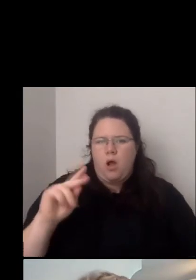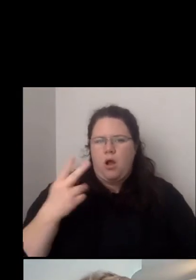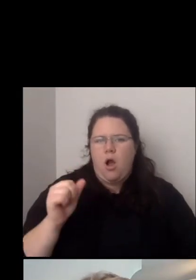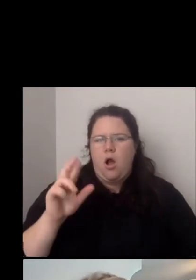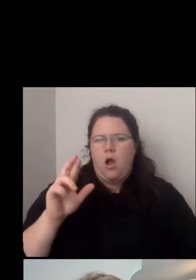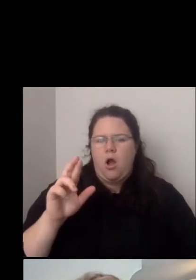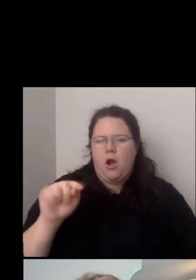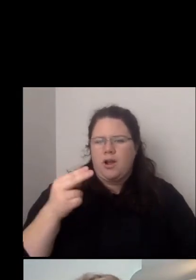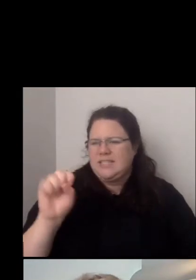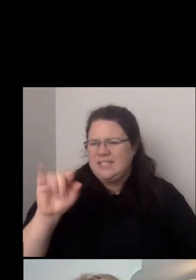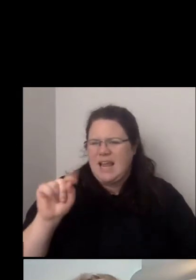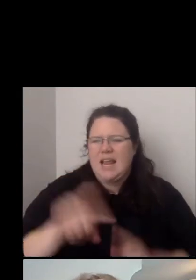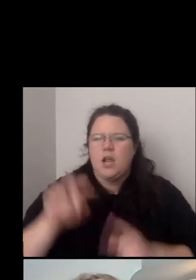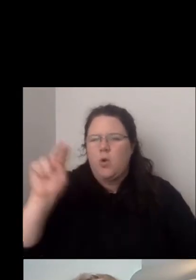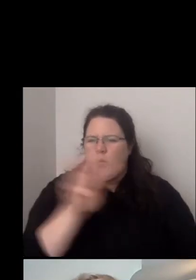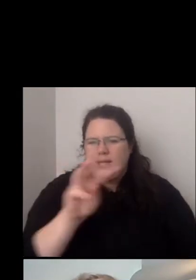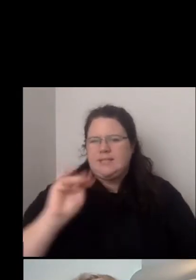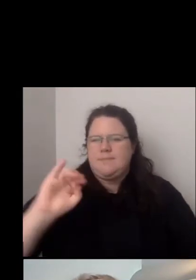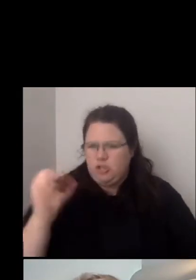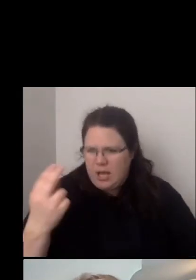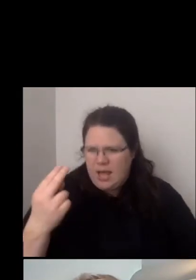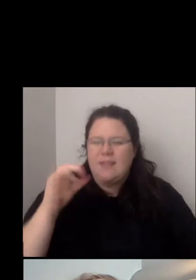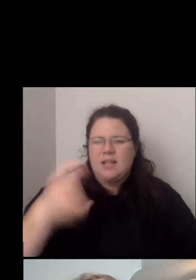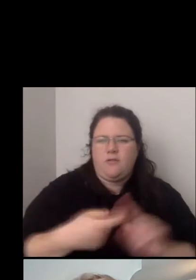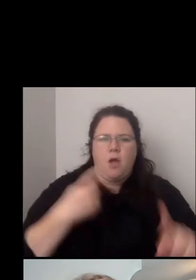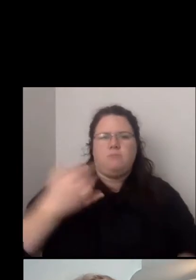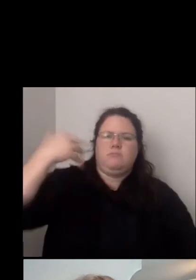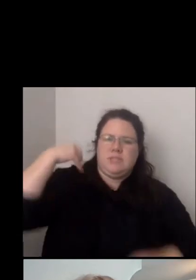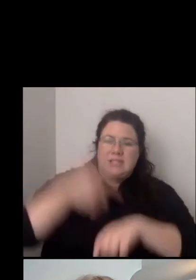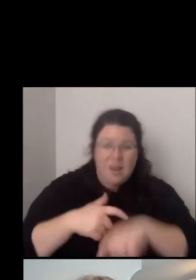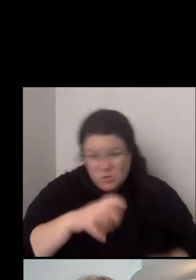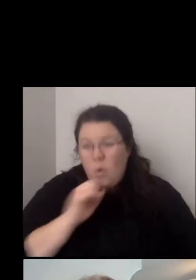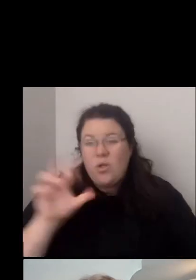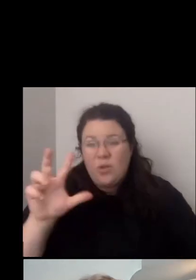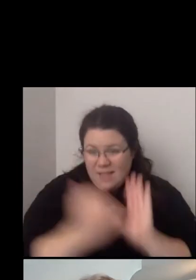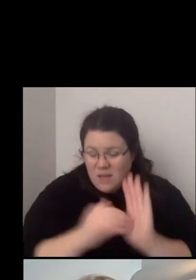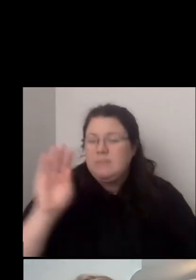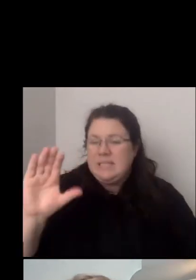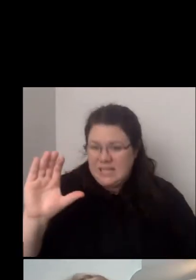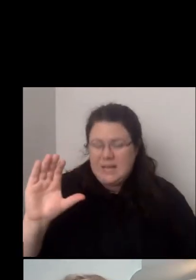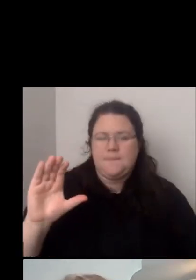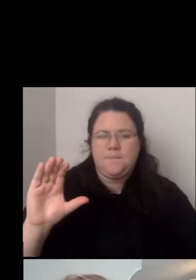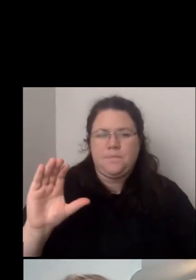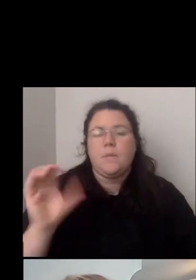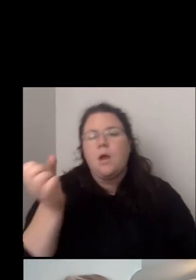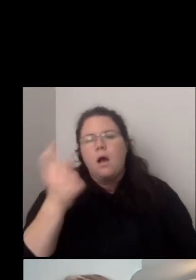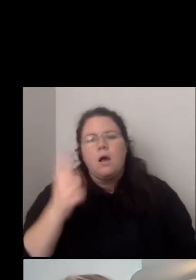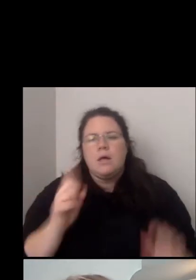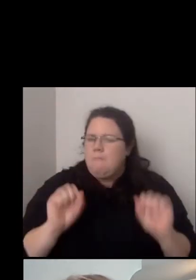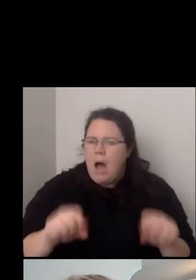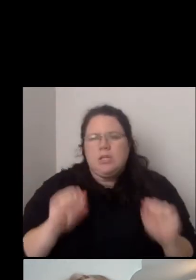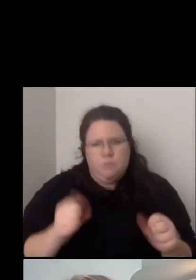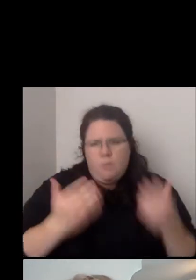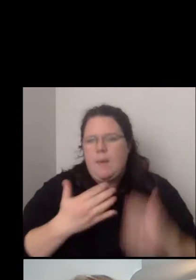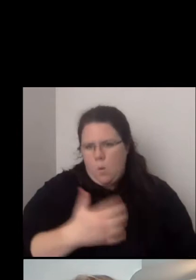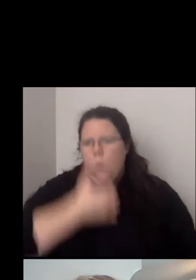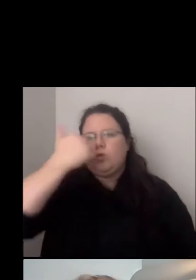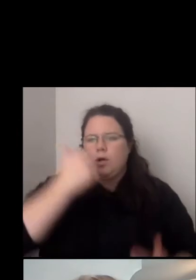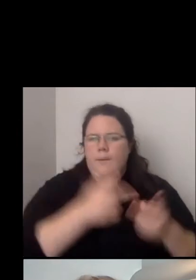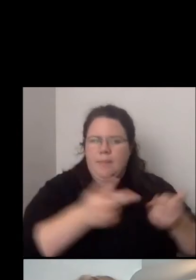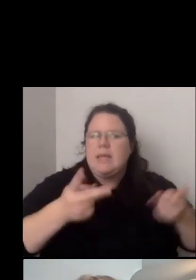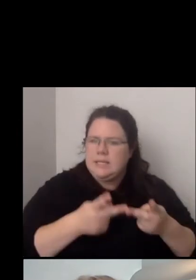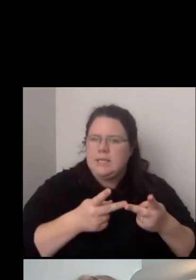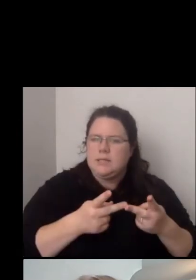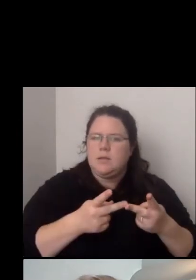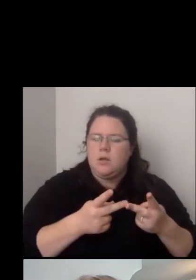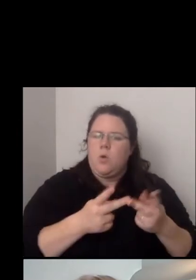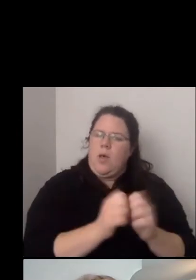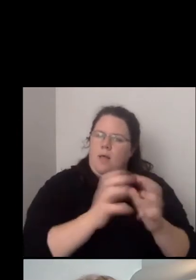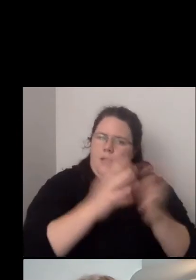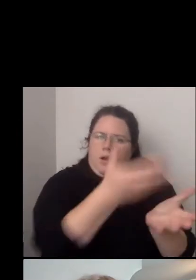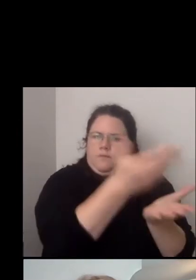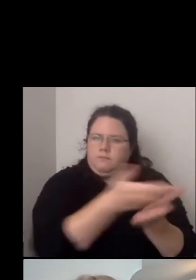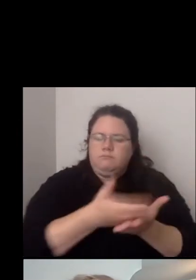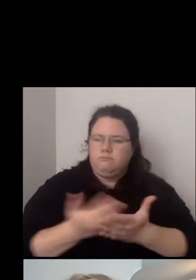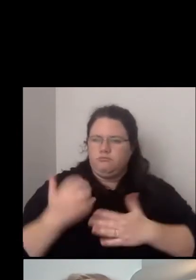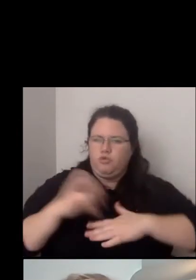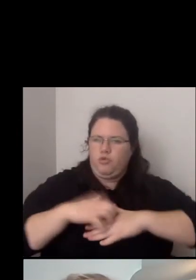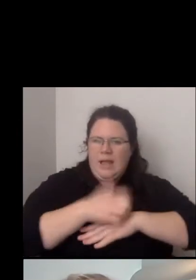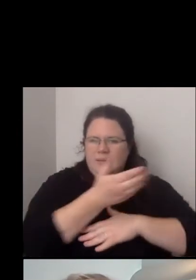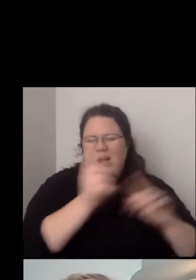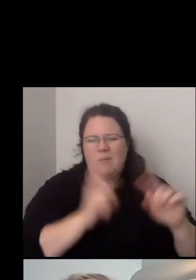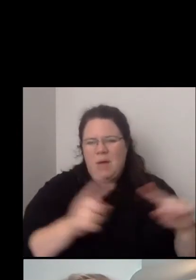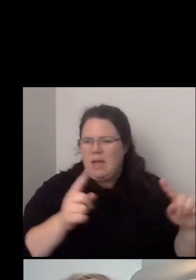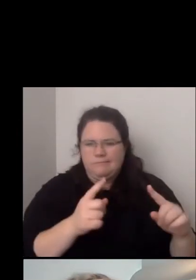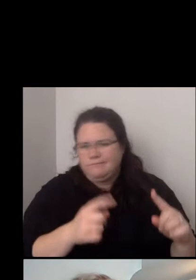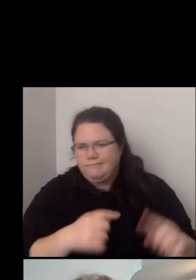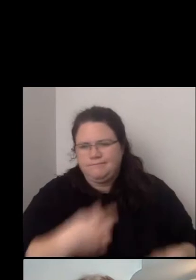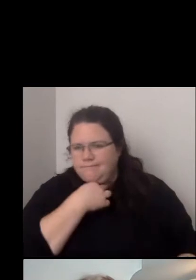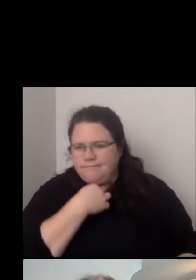This was from the late archaic period, so as old as 3,000 BC. It's possible that there are older sites with evidence of grapes at them, and I just didn't have access to those -- [chuckling] -- to those reports.